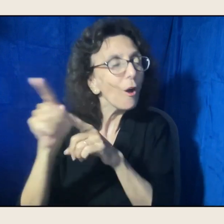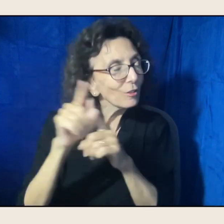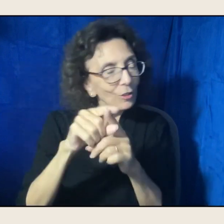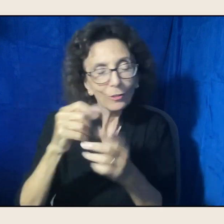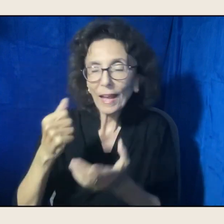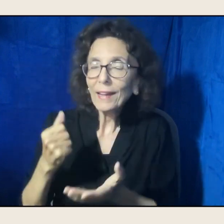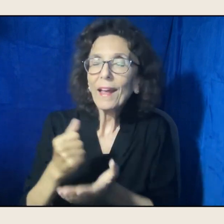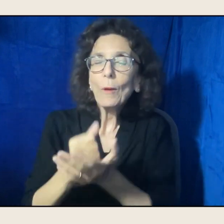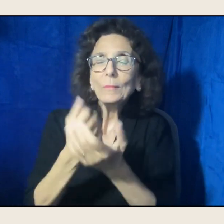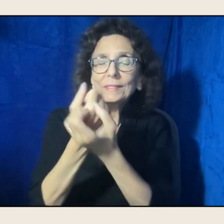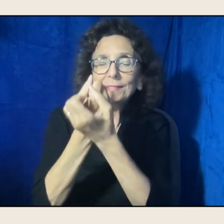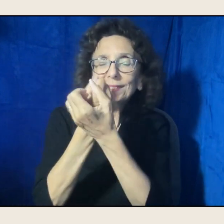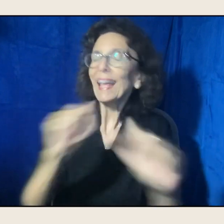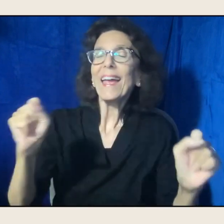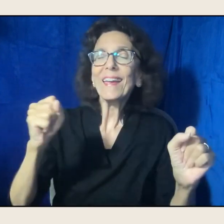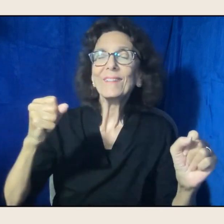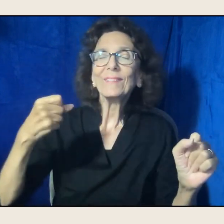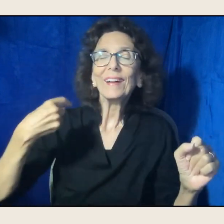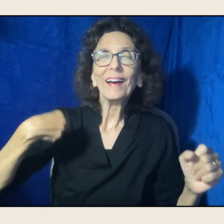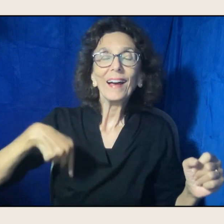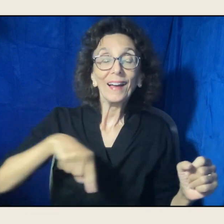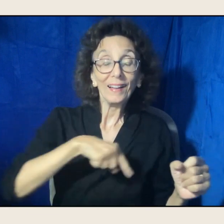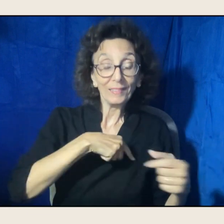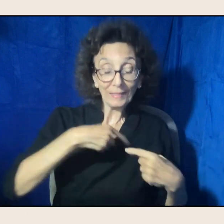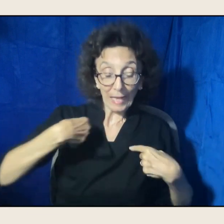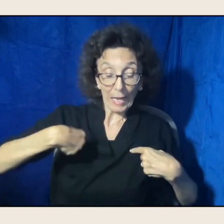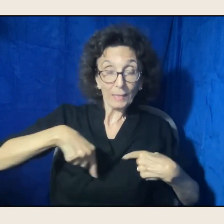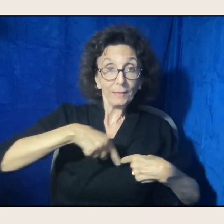By us, I mean who we fundamentally are as human beings,